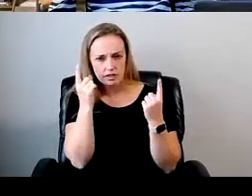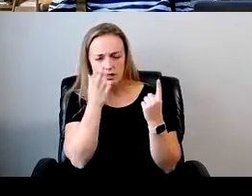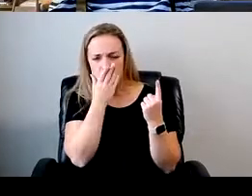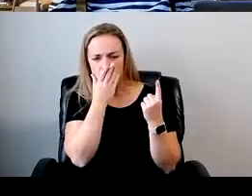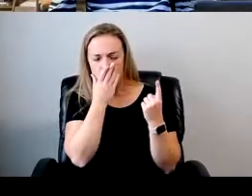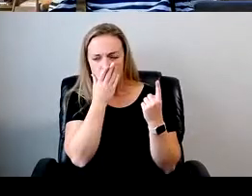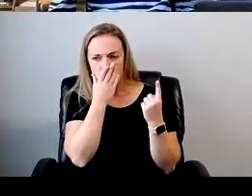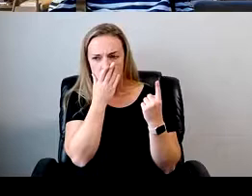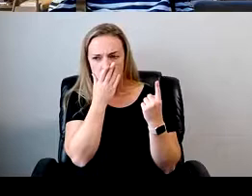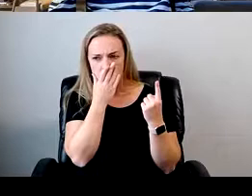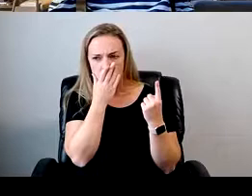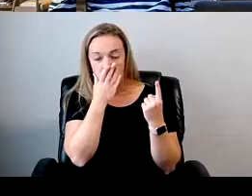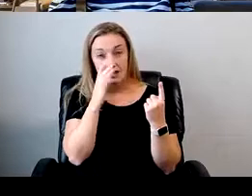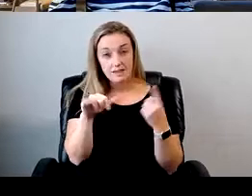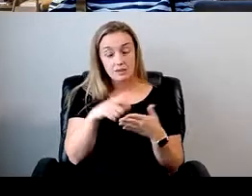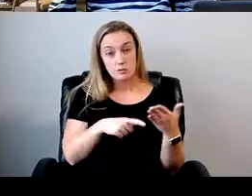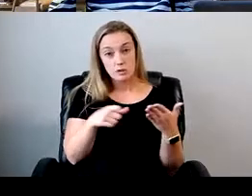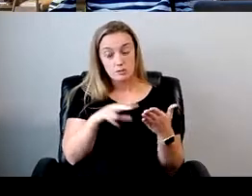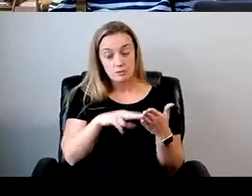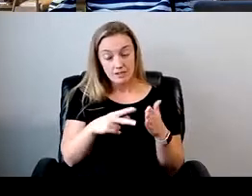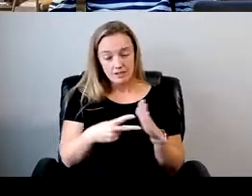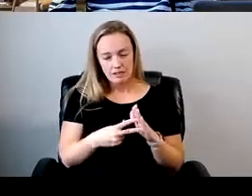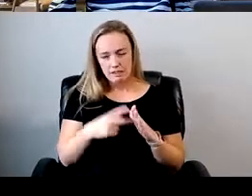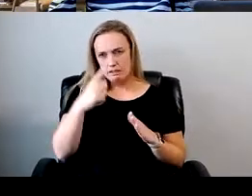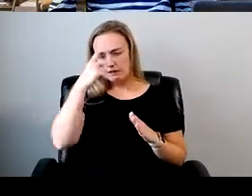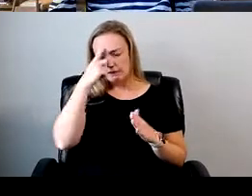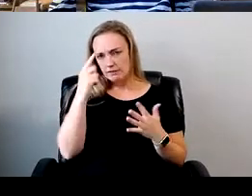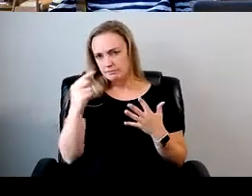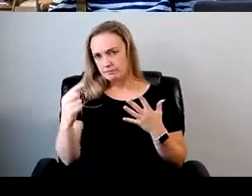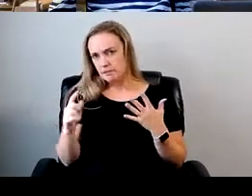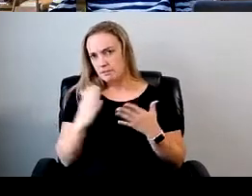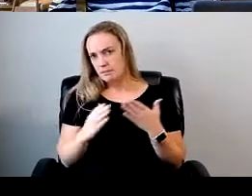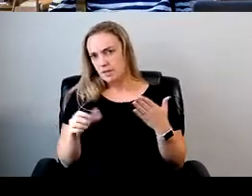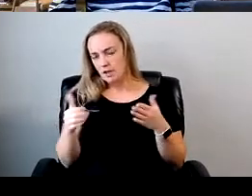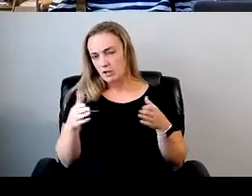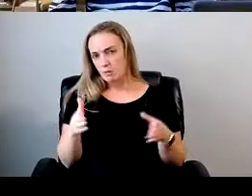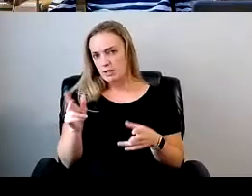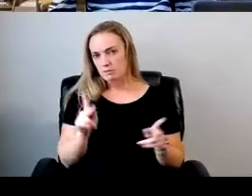if that's what you mean. Thinking through some of the other ways that people can express themselves,